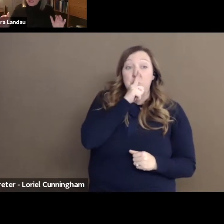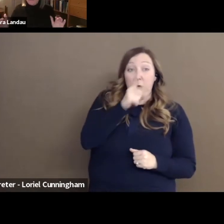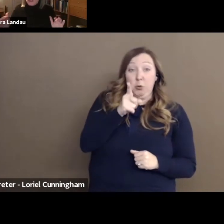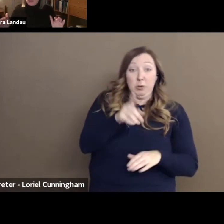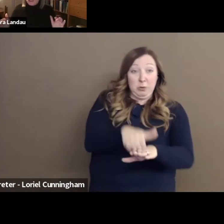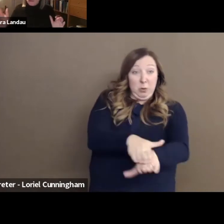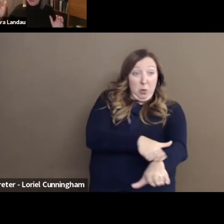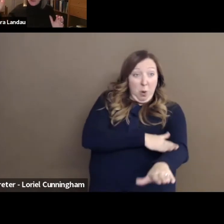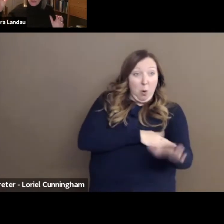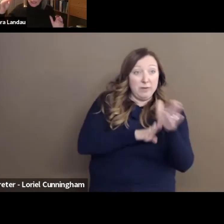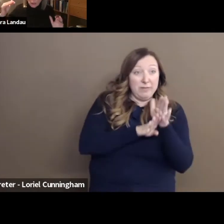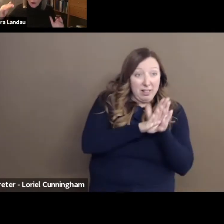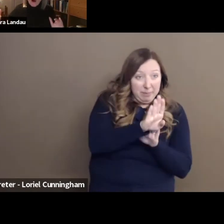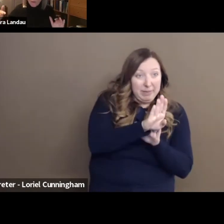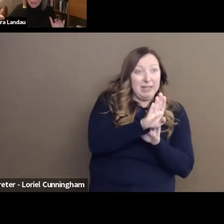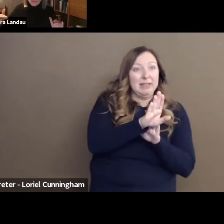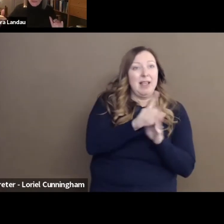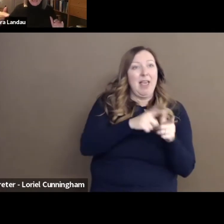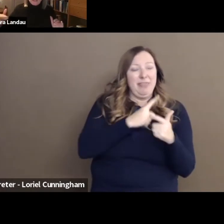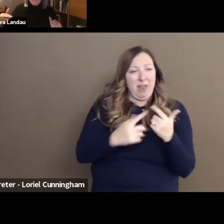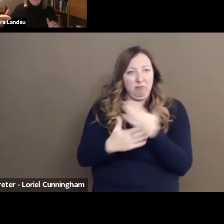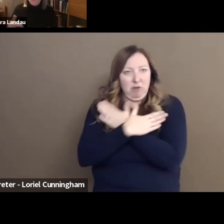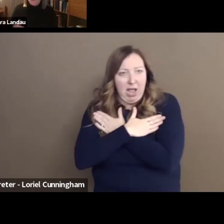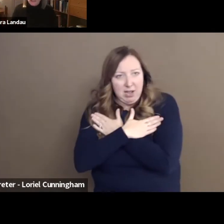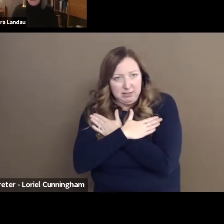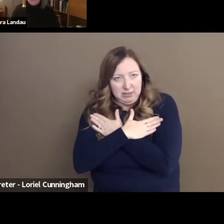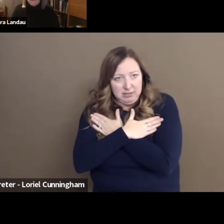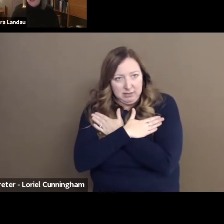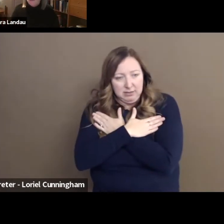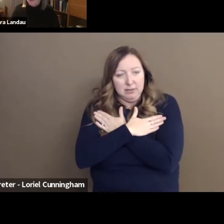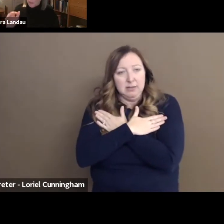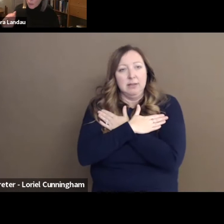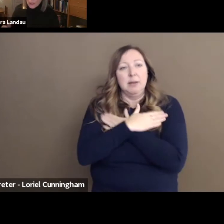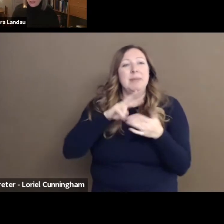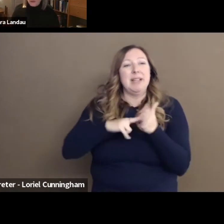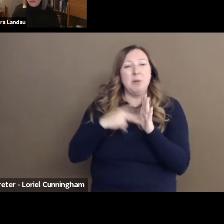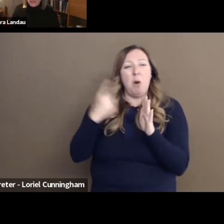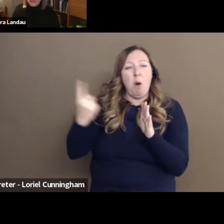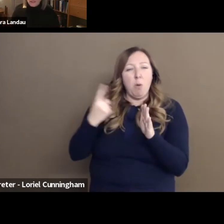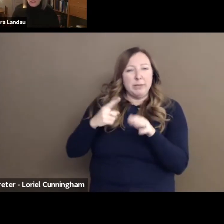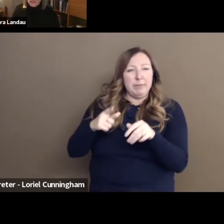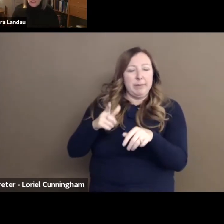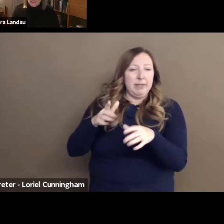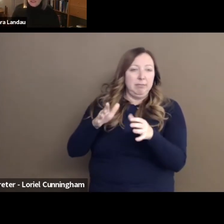functional level that is your always be